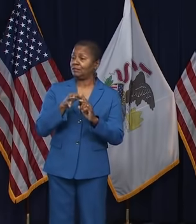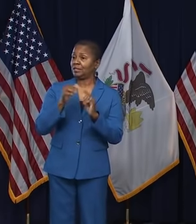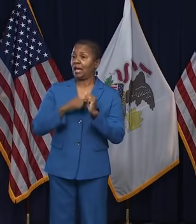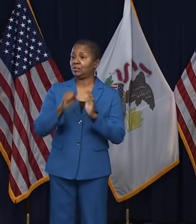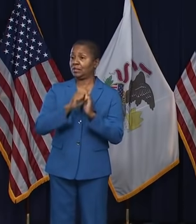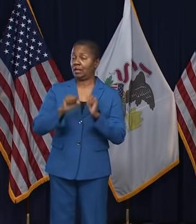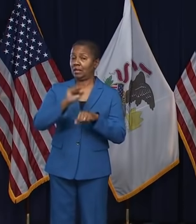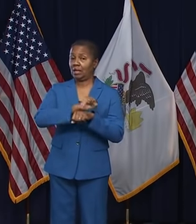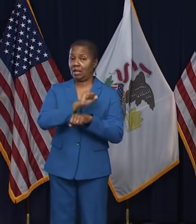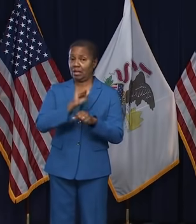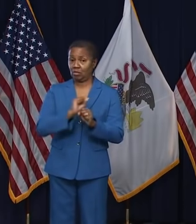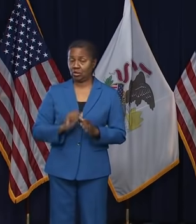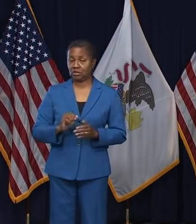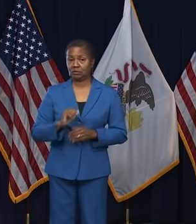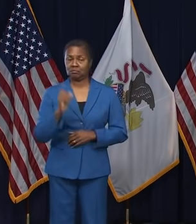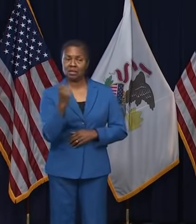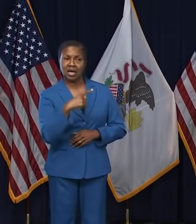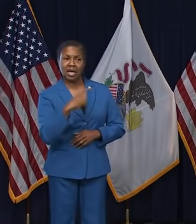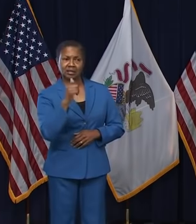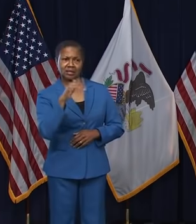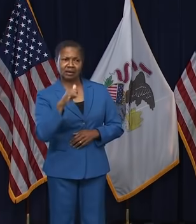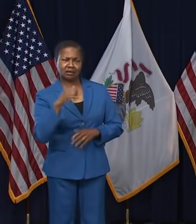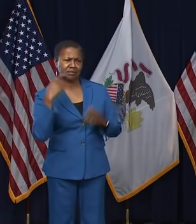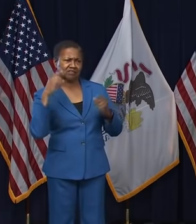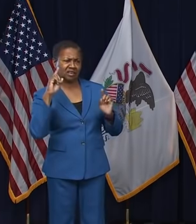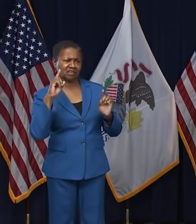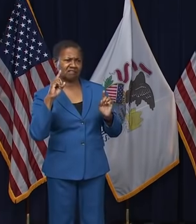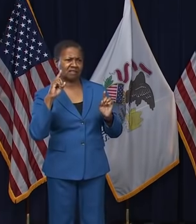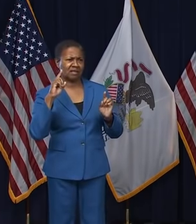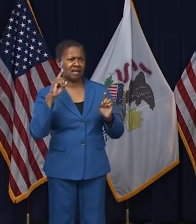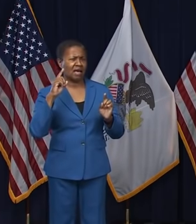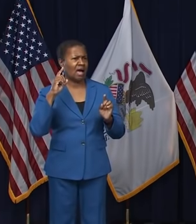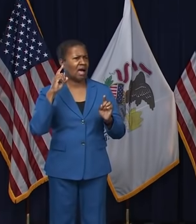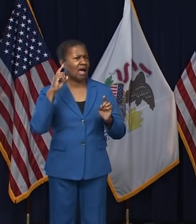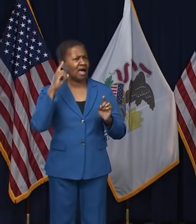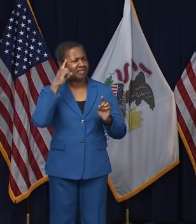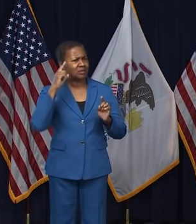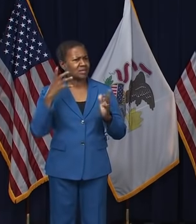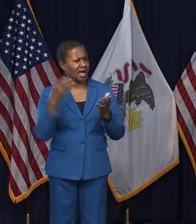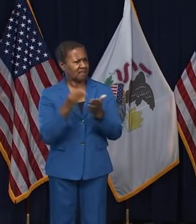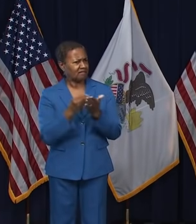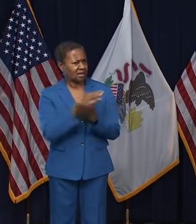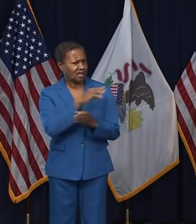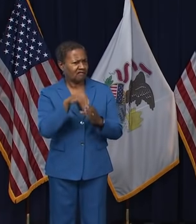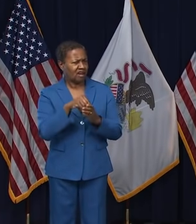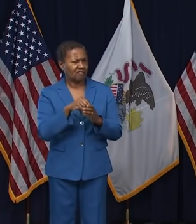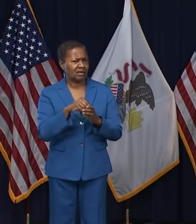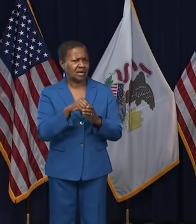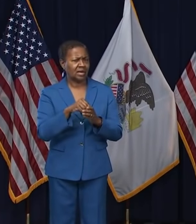including. Especially our state